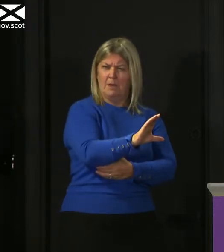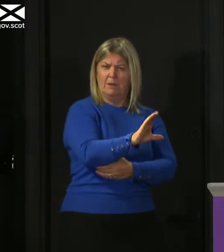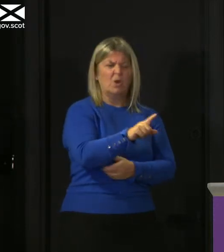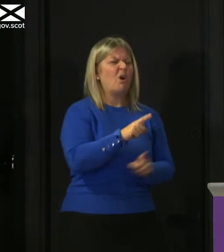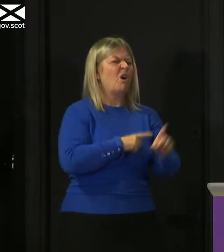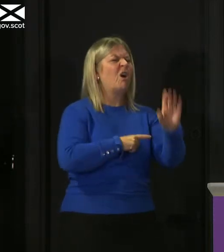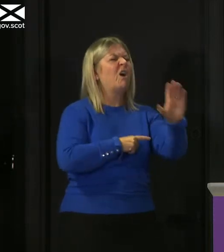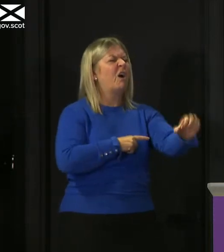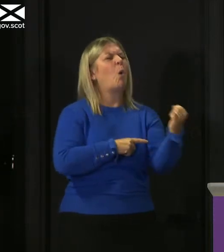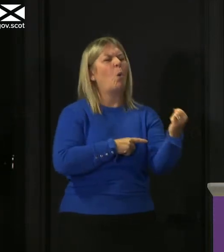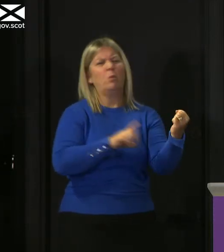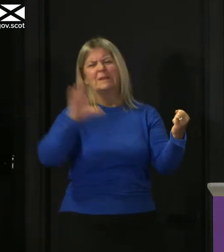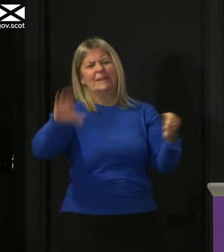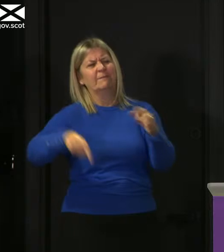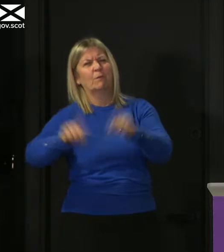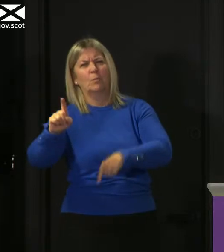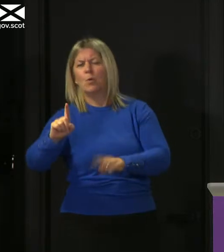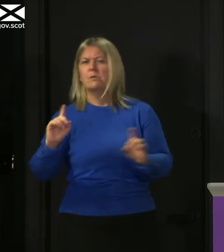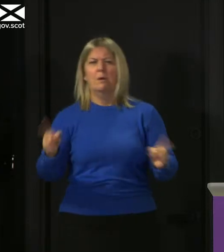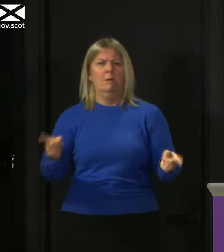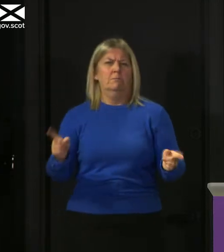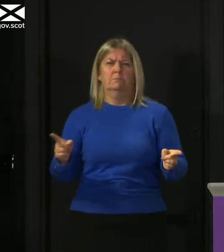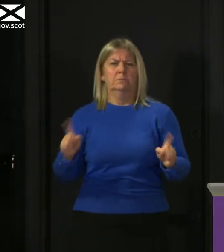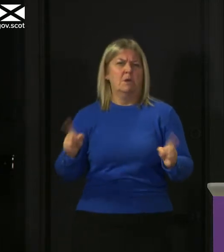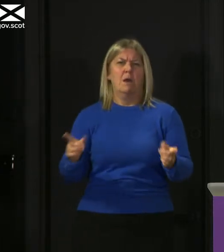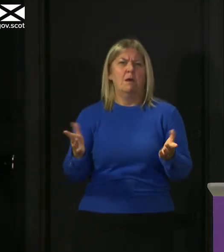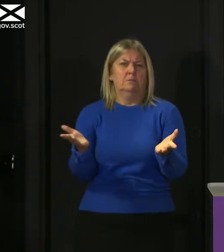into football. Let's concentrate on trying to work with UK government to